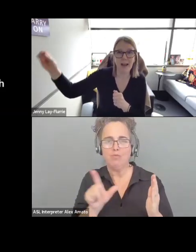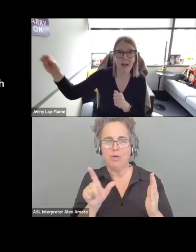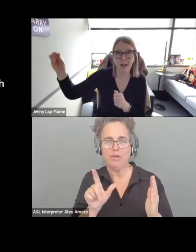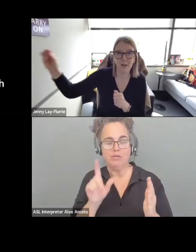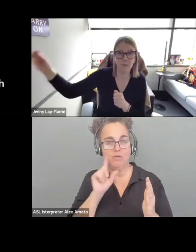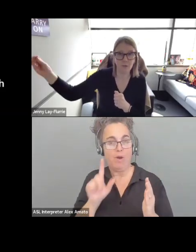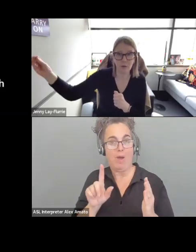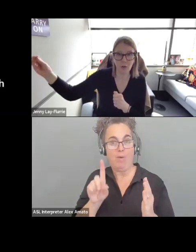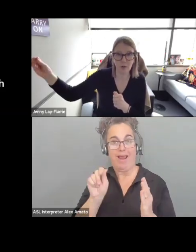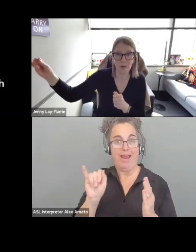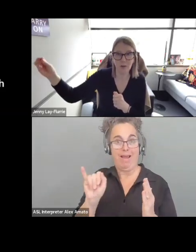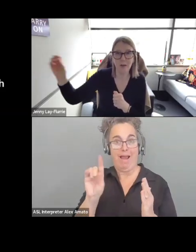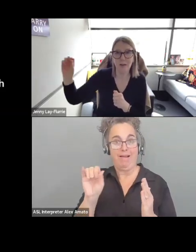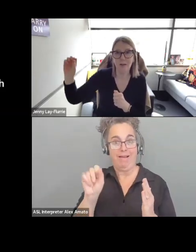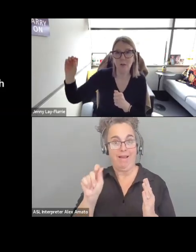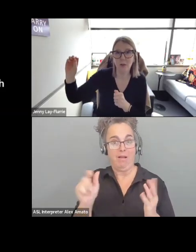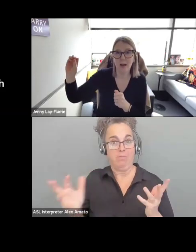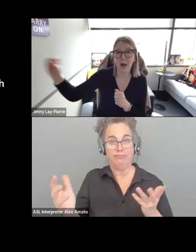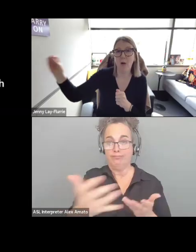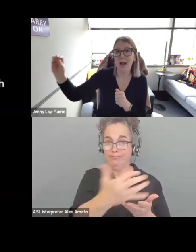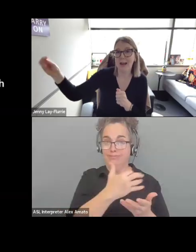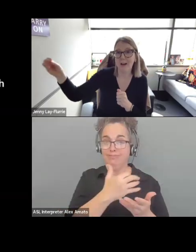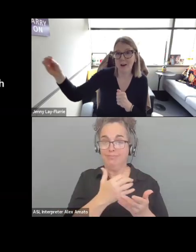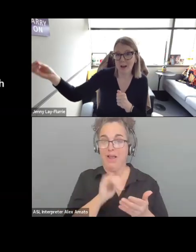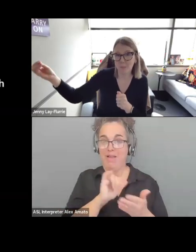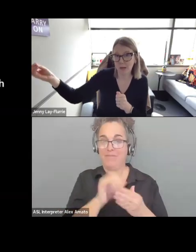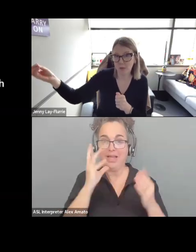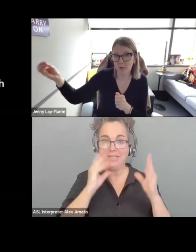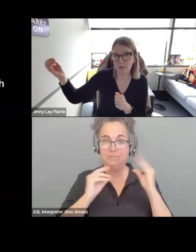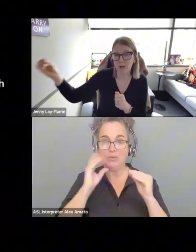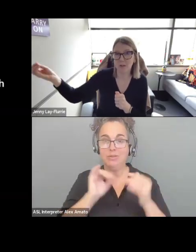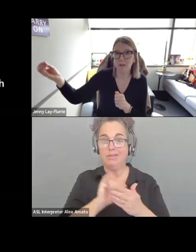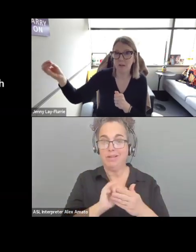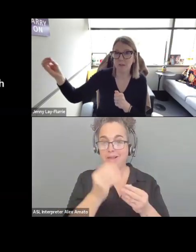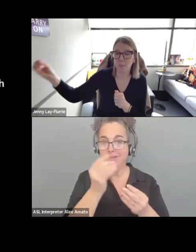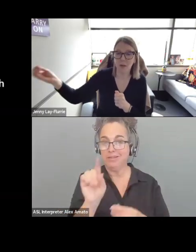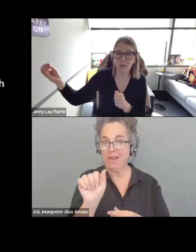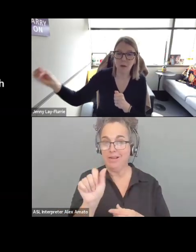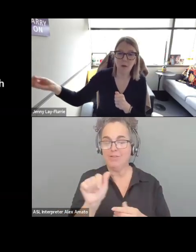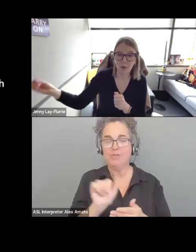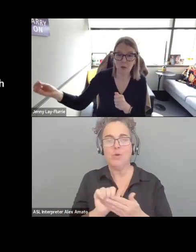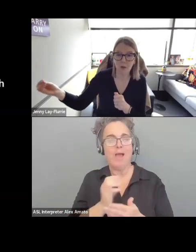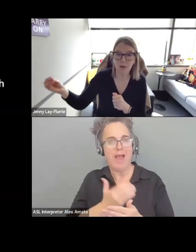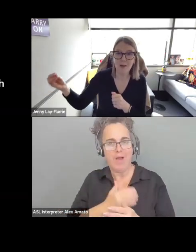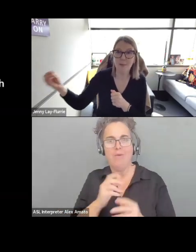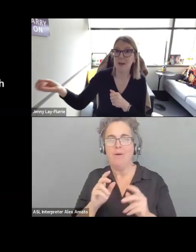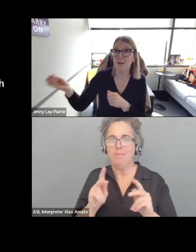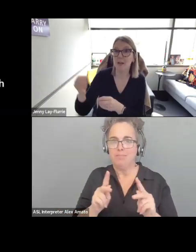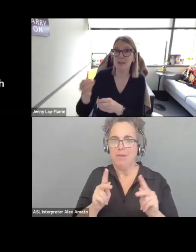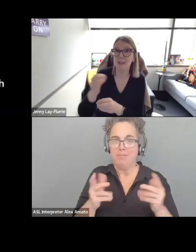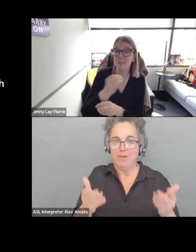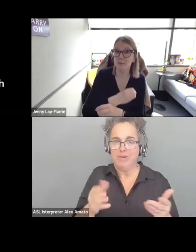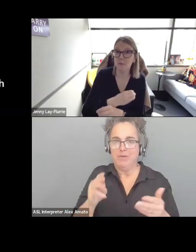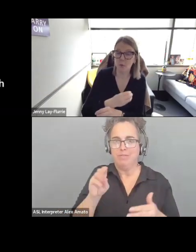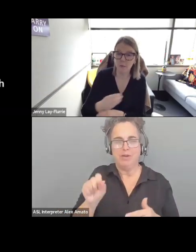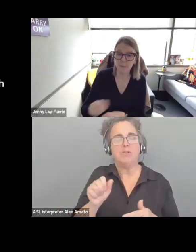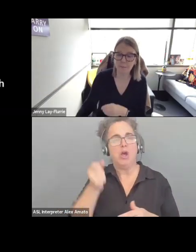of our AI infrastructure so that our AI at Microsoft understands blind and low vision better than it did before.